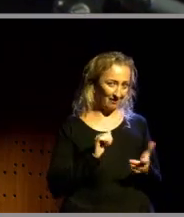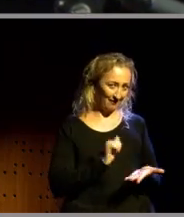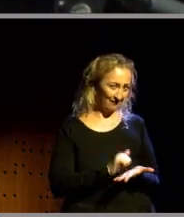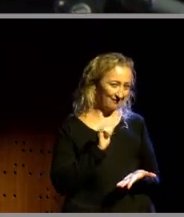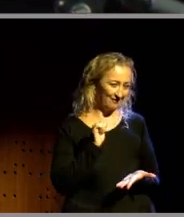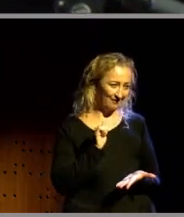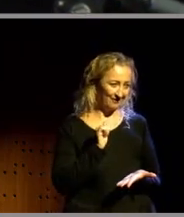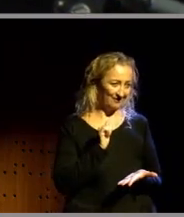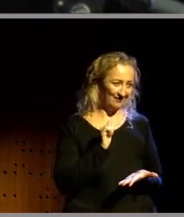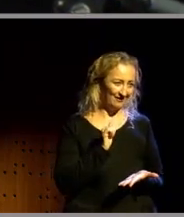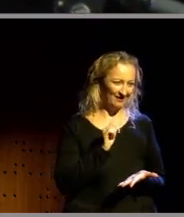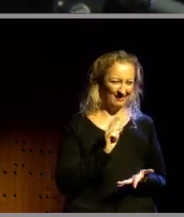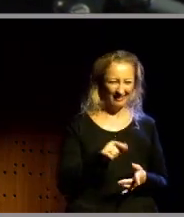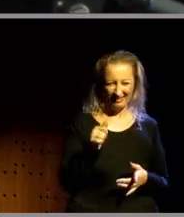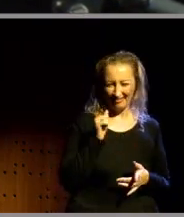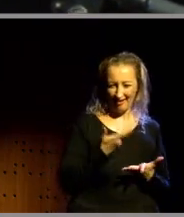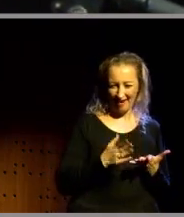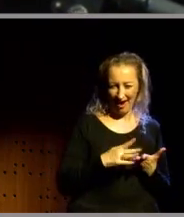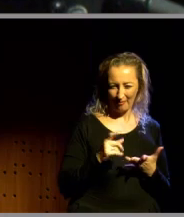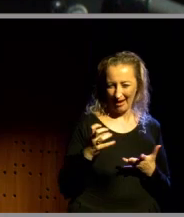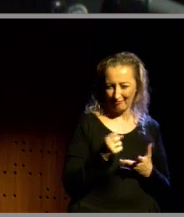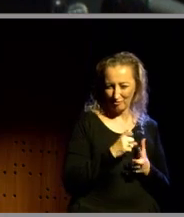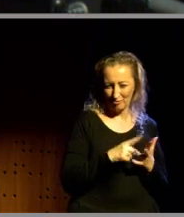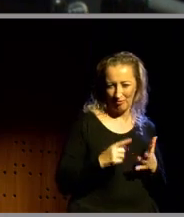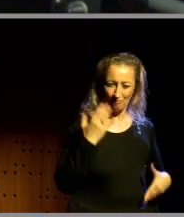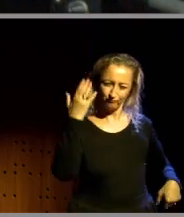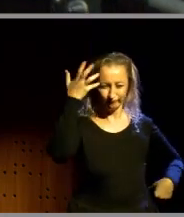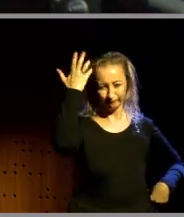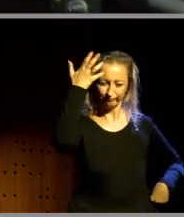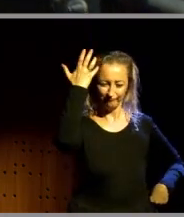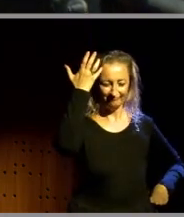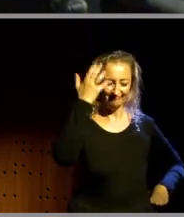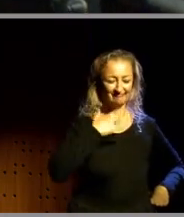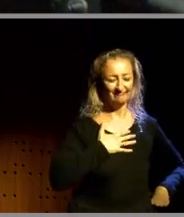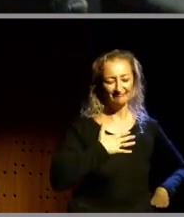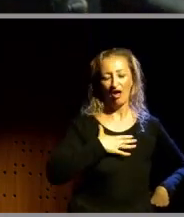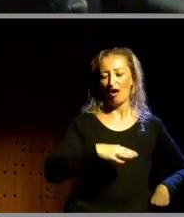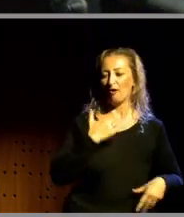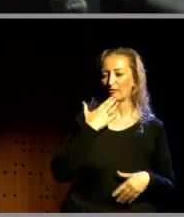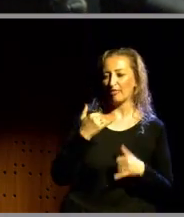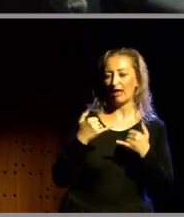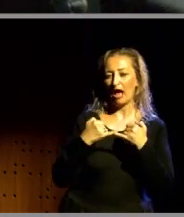You know how Brisbane blacks got to do it? I want to thank uncle for the welcome, first of all,